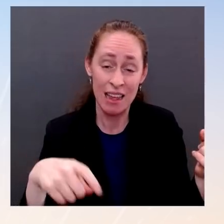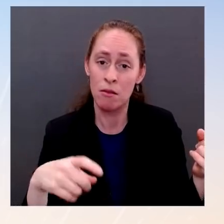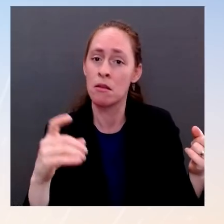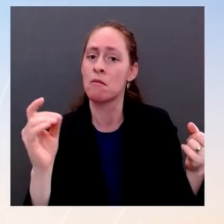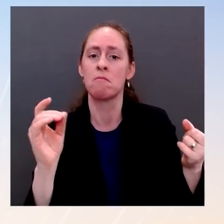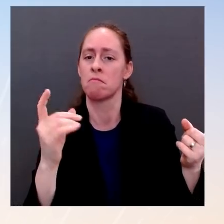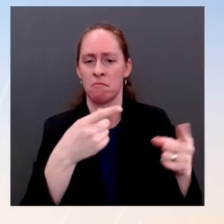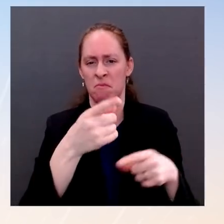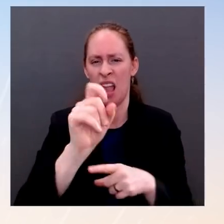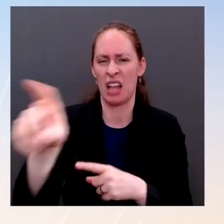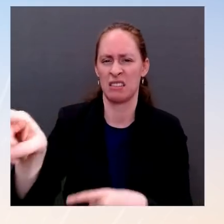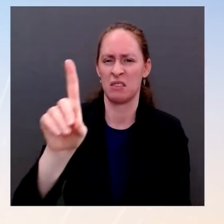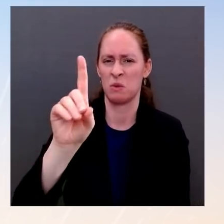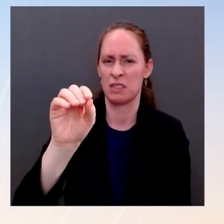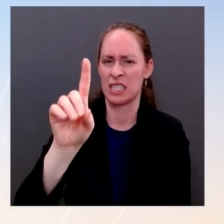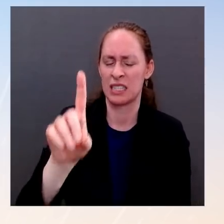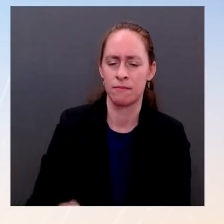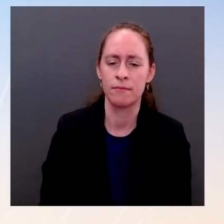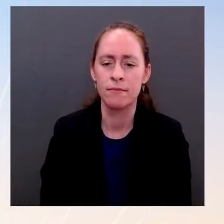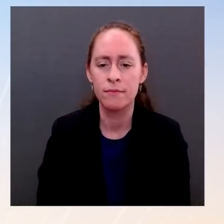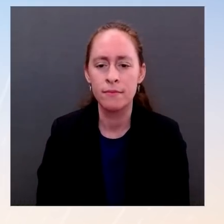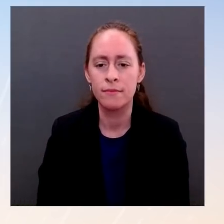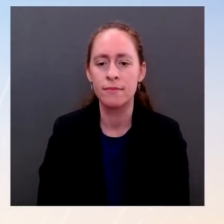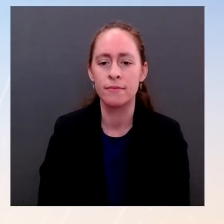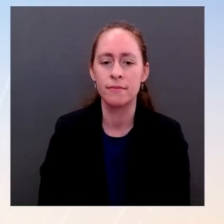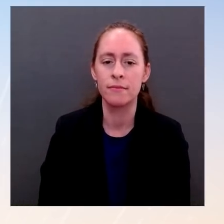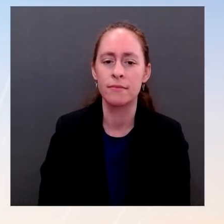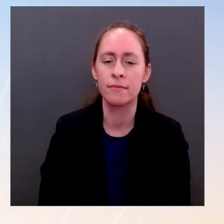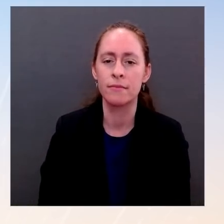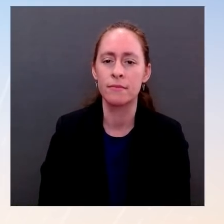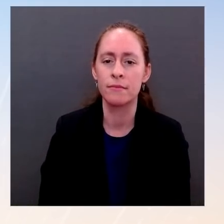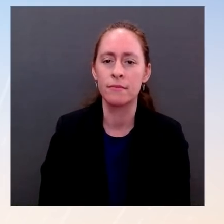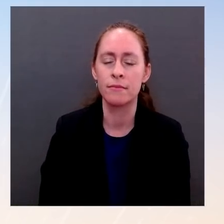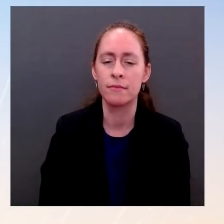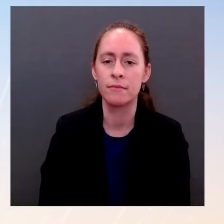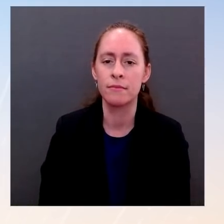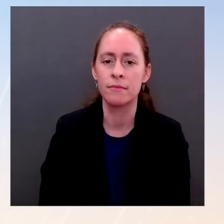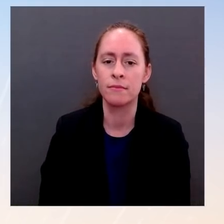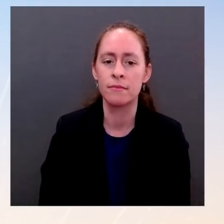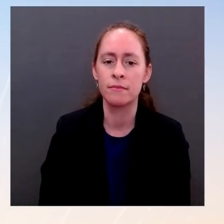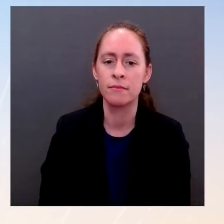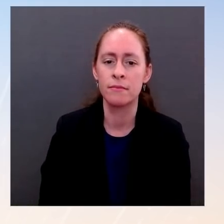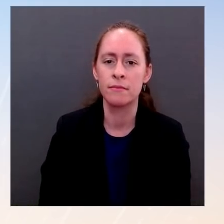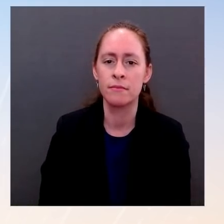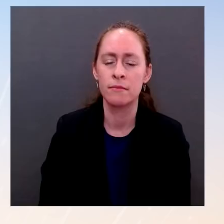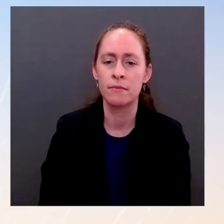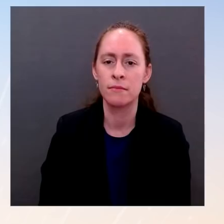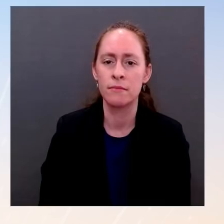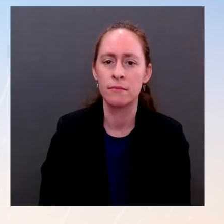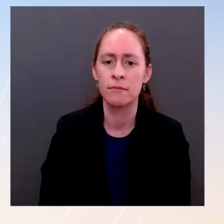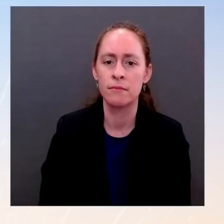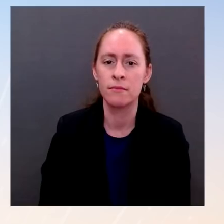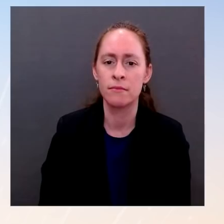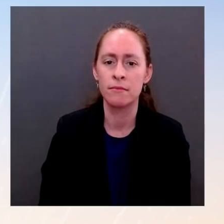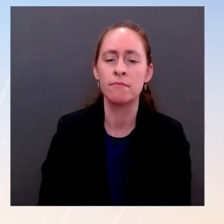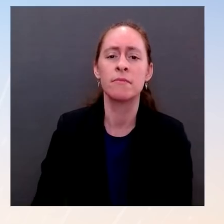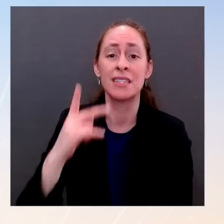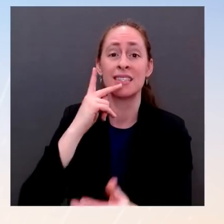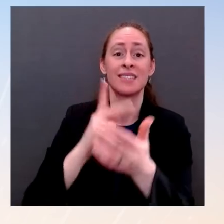Separatists in Ukraine are evacuating civilians to Russia. Secretary Blinken warned about this as a type of false-flag operation.